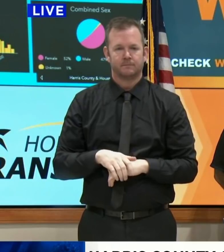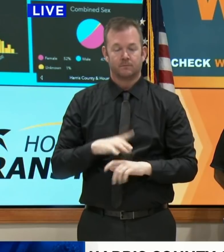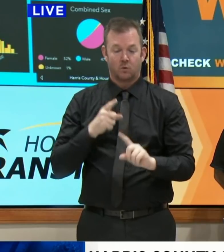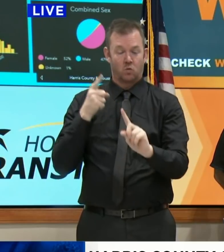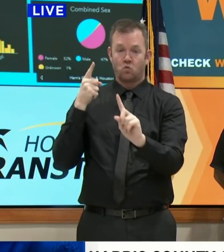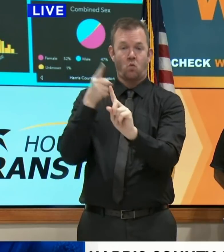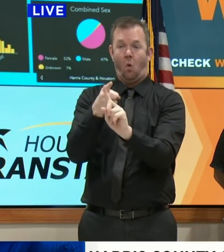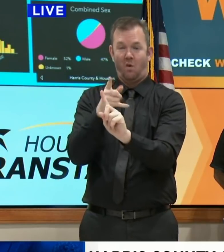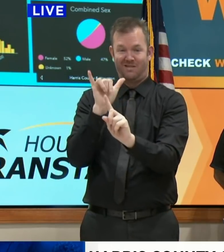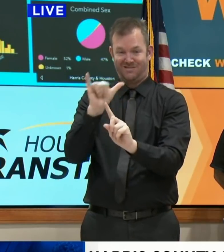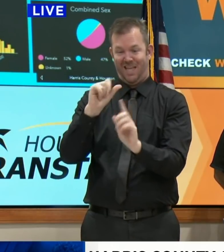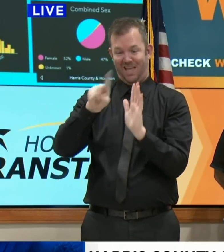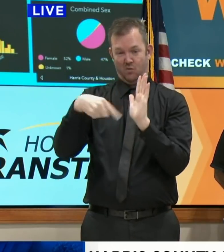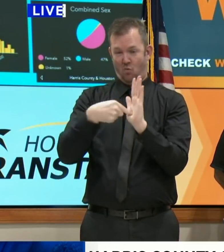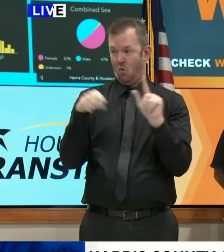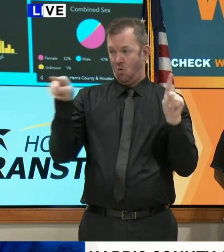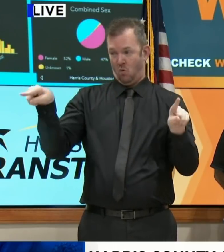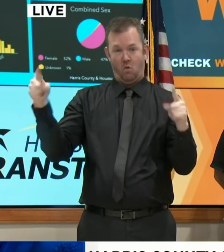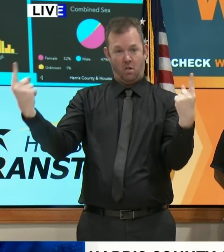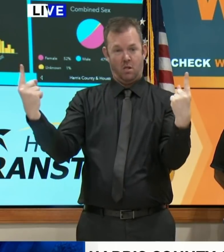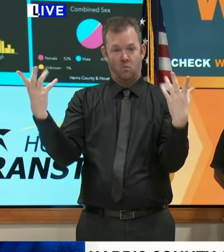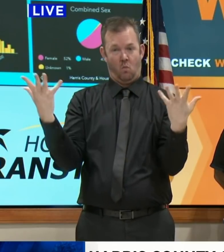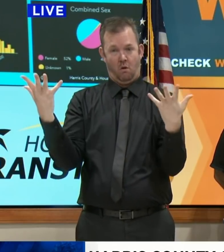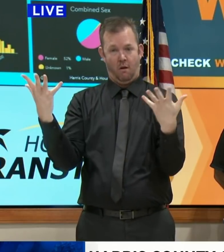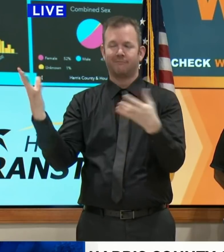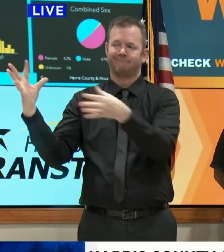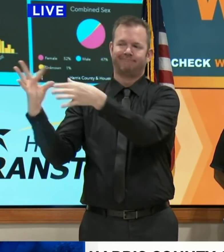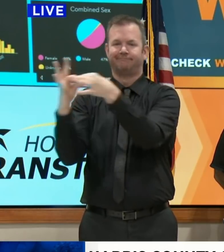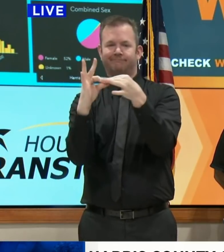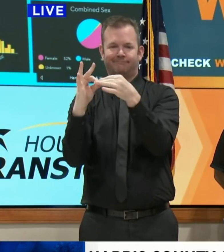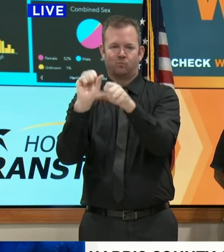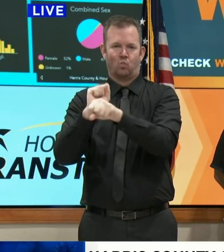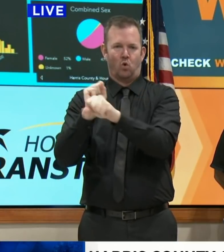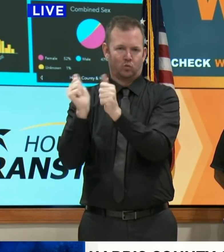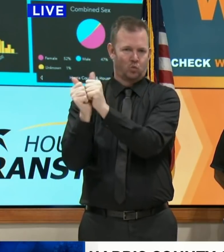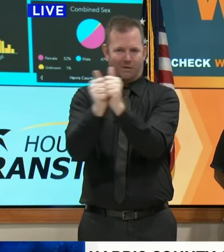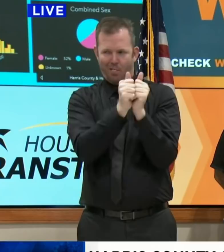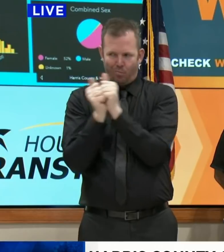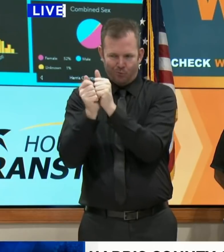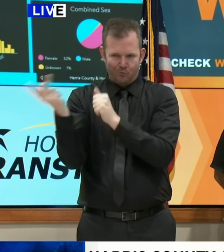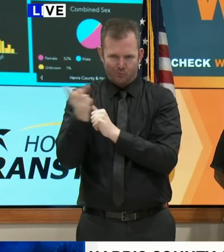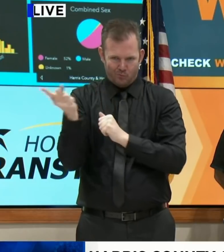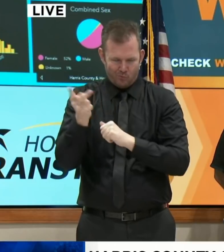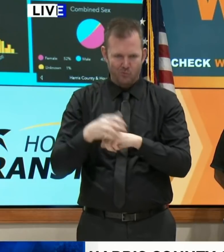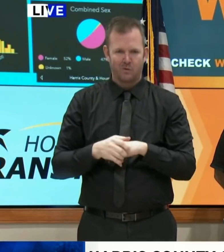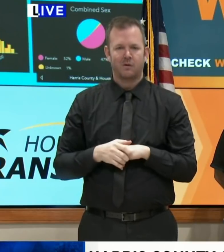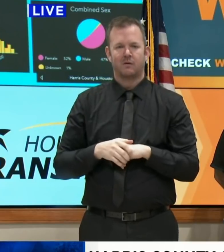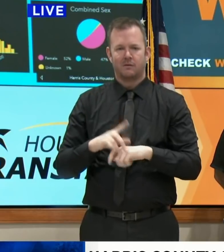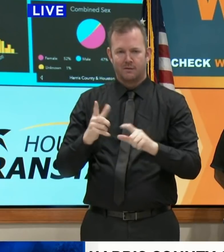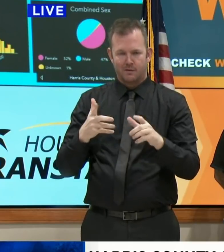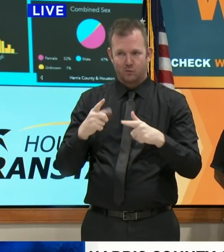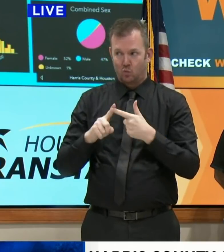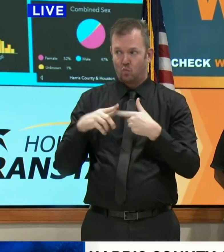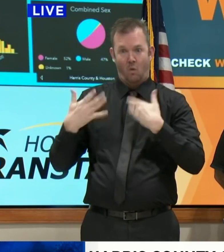announce his later this afternoon. afternoon. The goal of this is to The goal of this is to make sure that are relief and